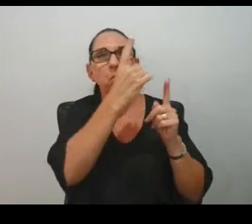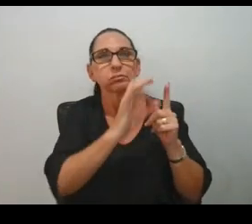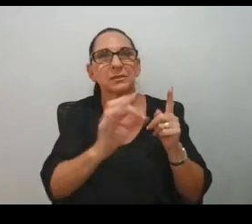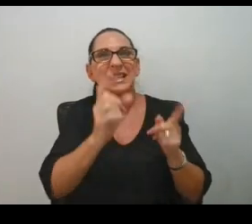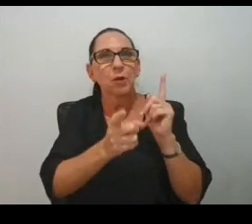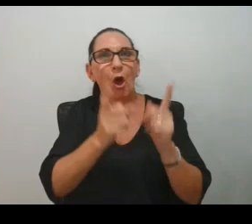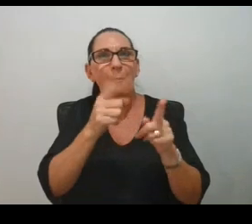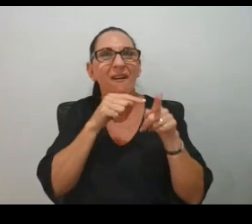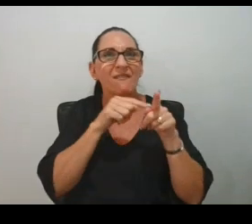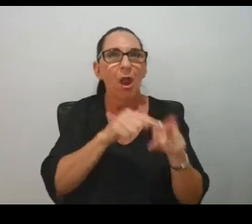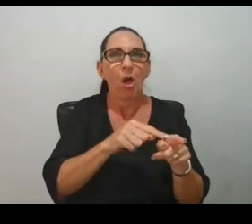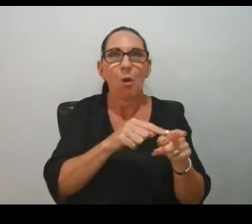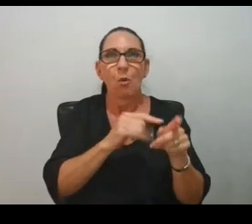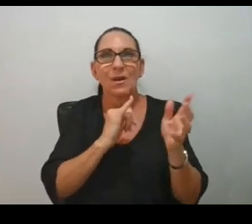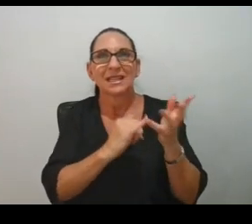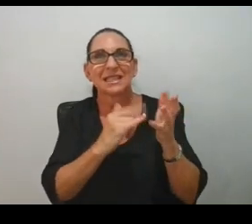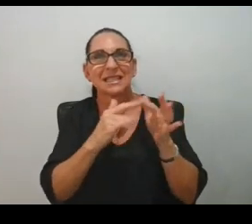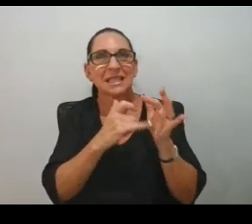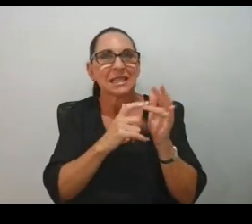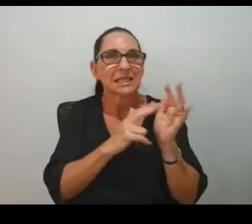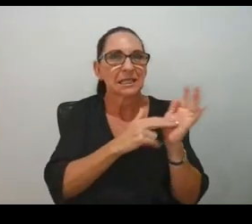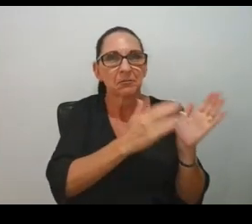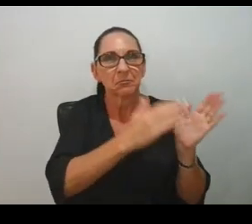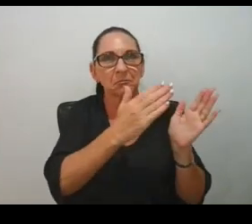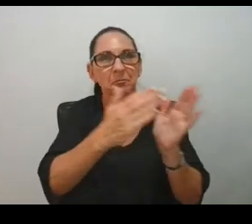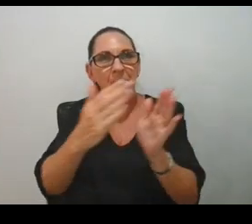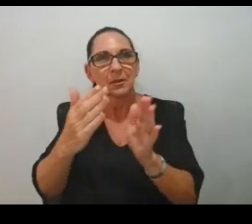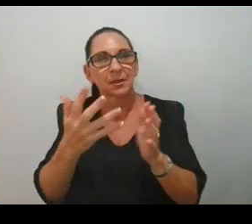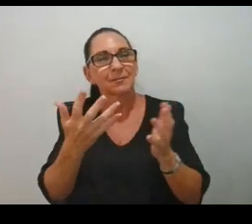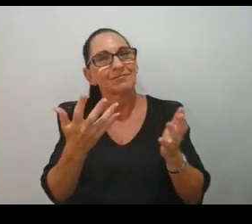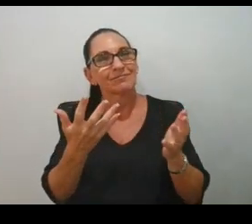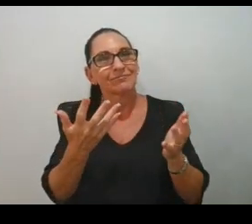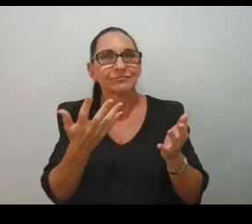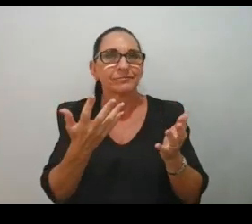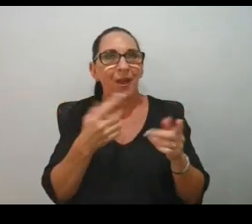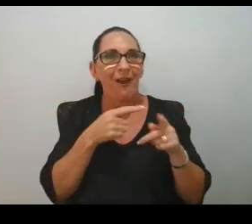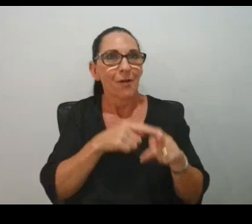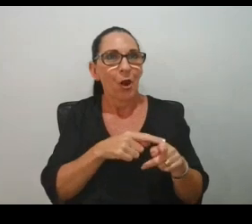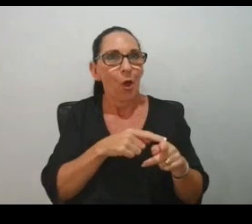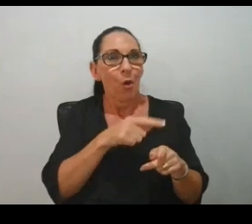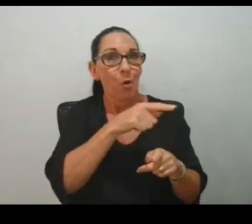to give us some more um depending on the period of their seasonal work they might be receiving a